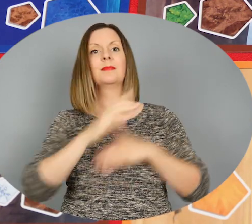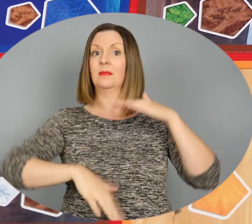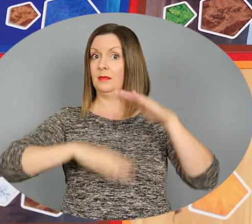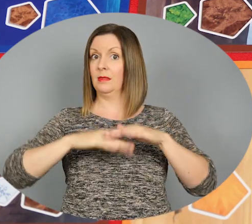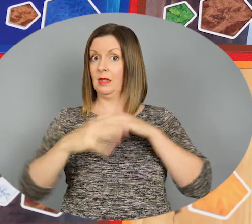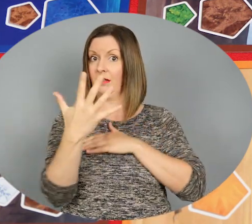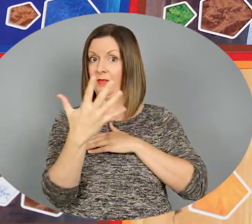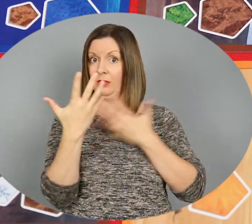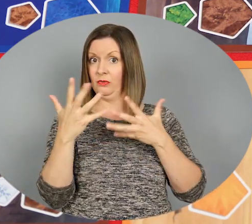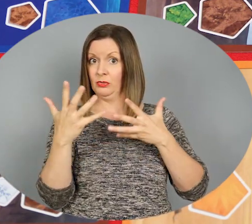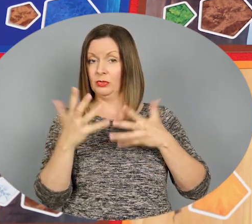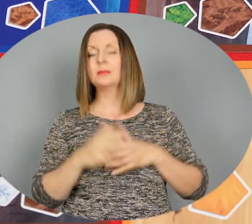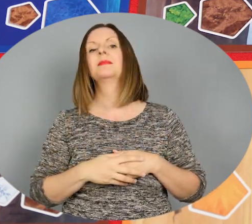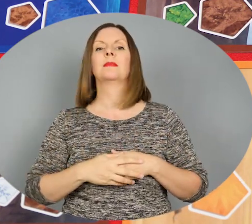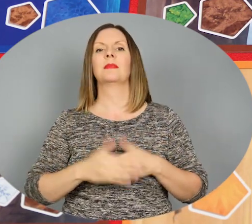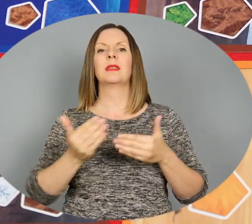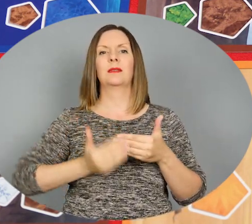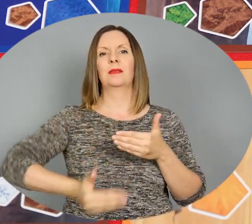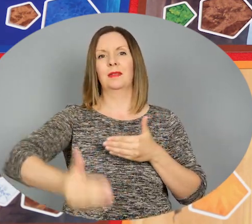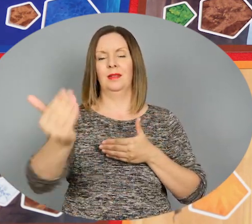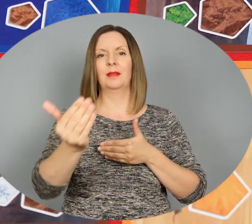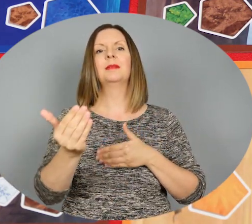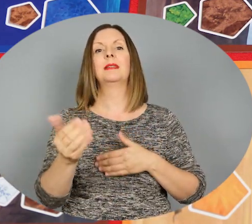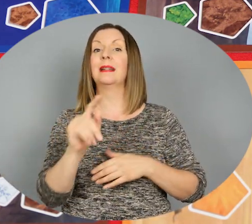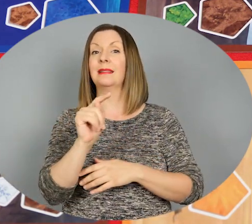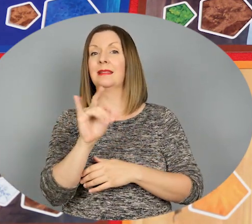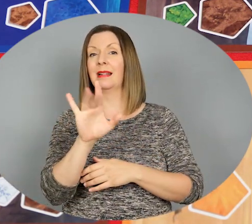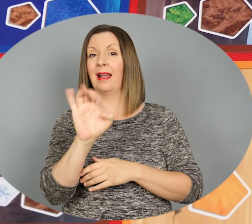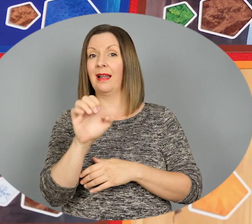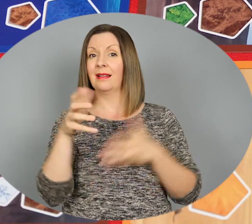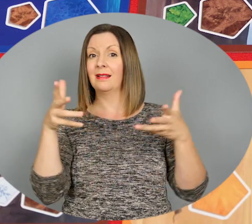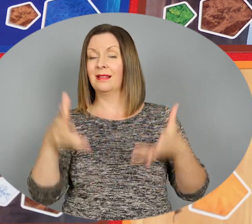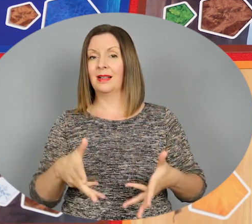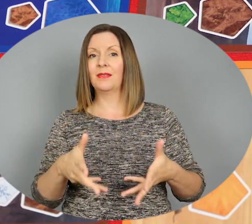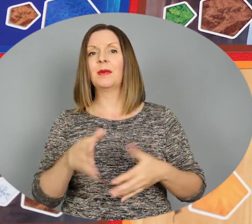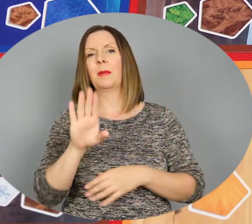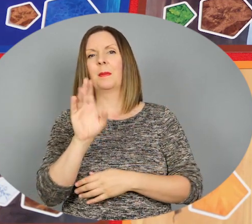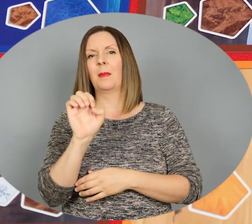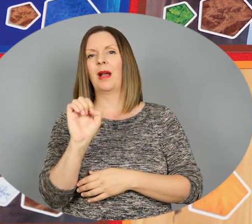in this stack as well and then any additional tiles that are leftover from that point on,